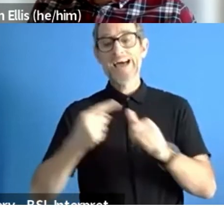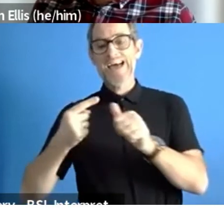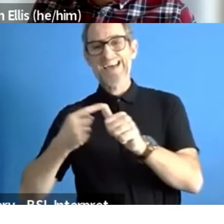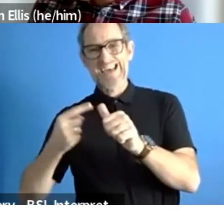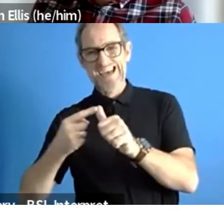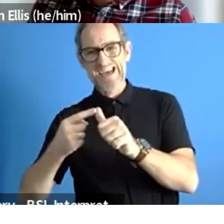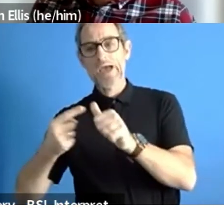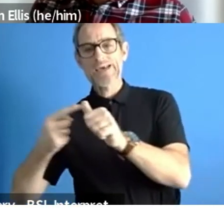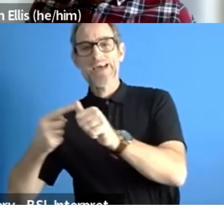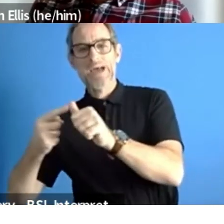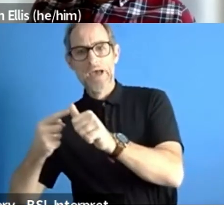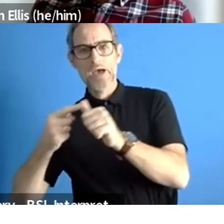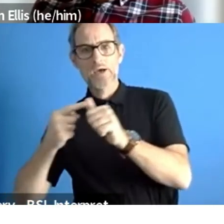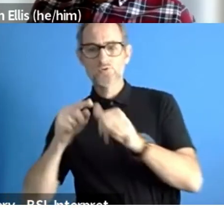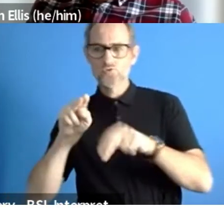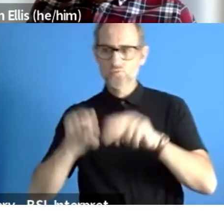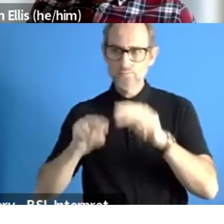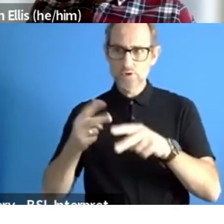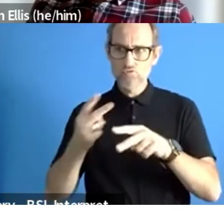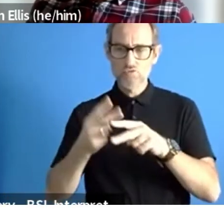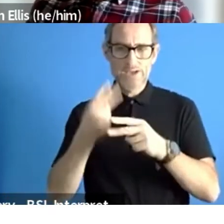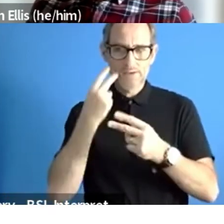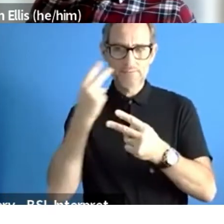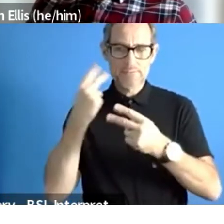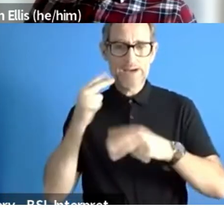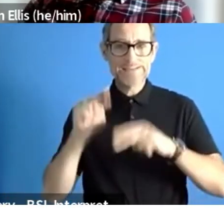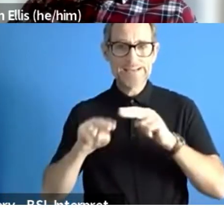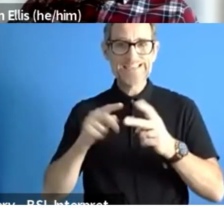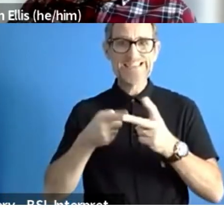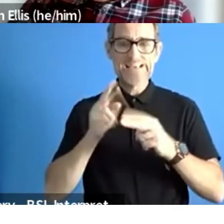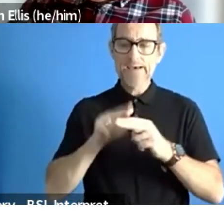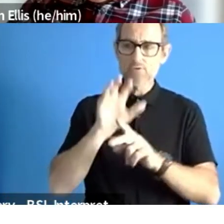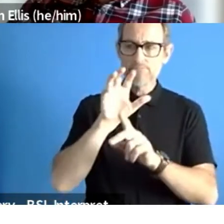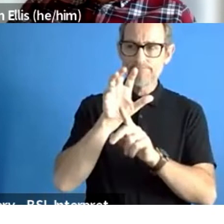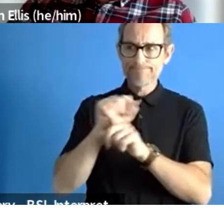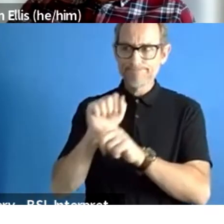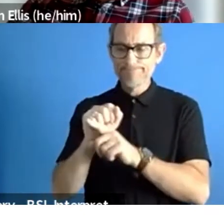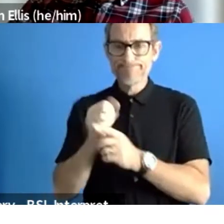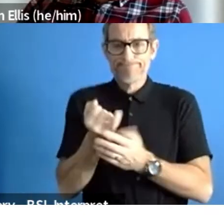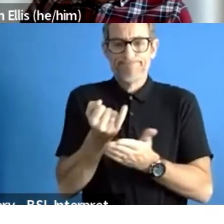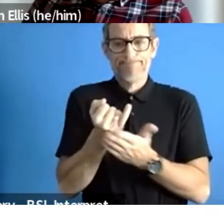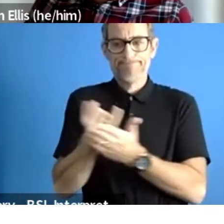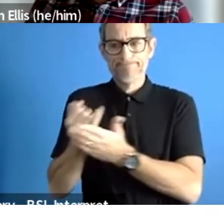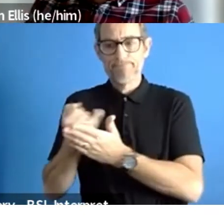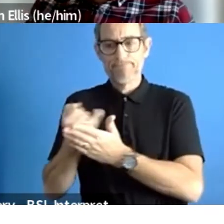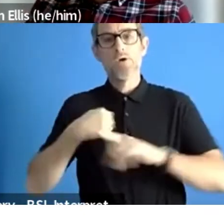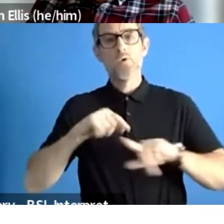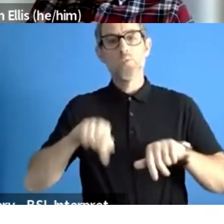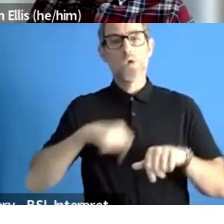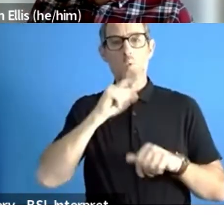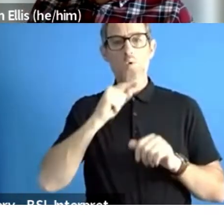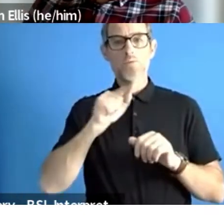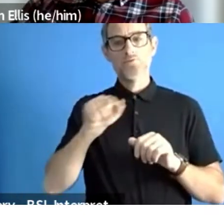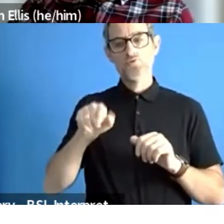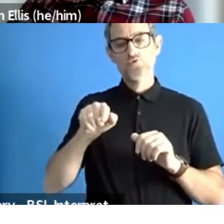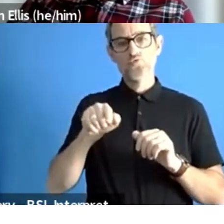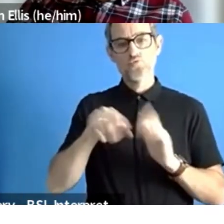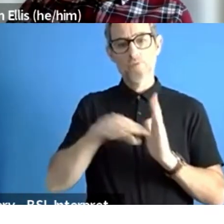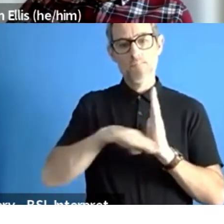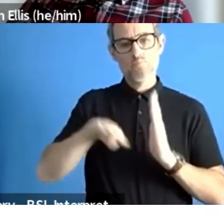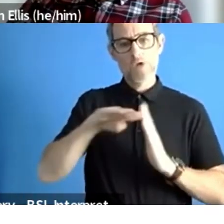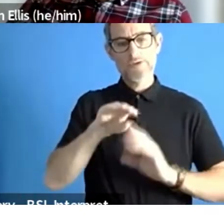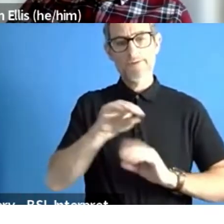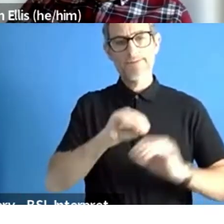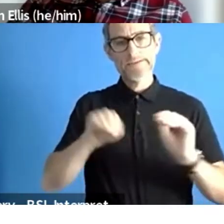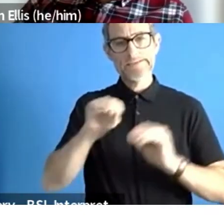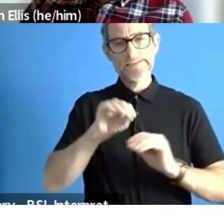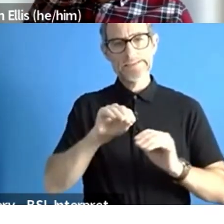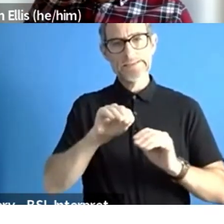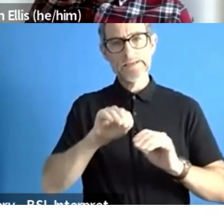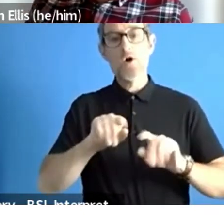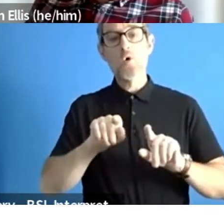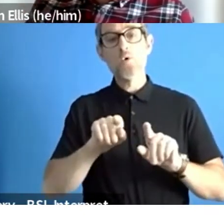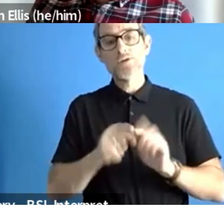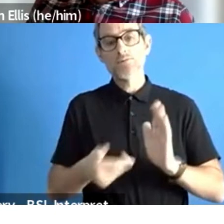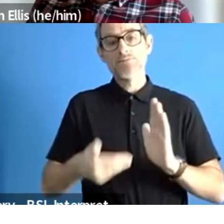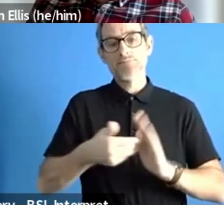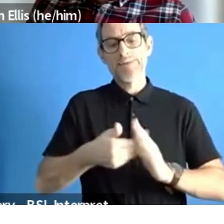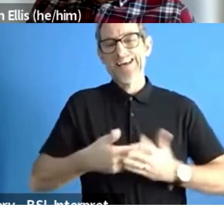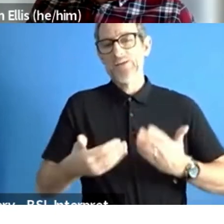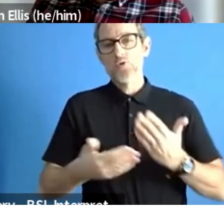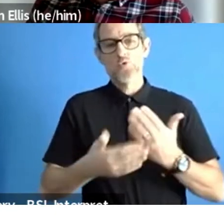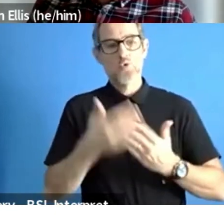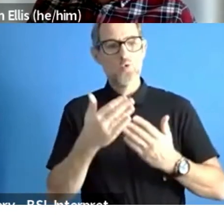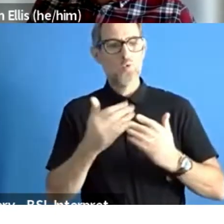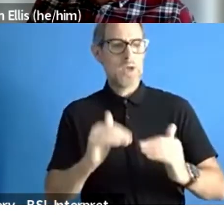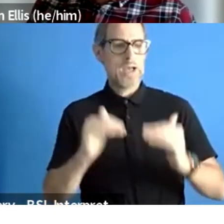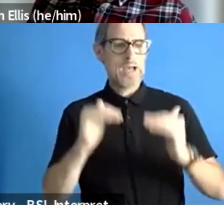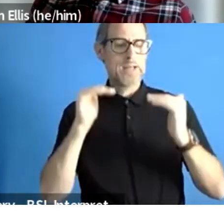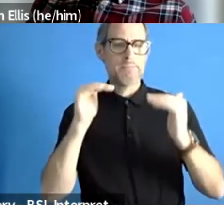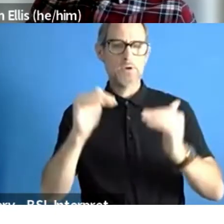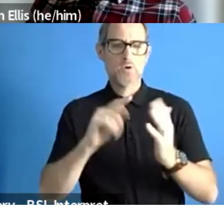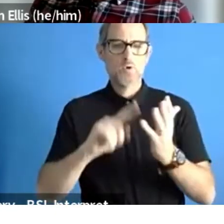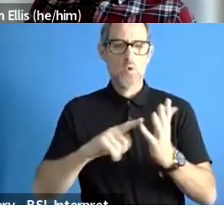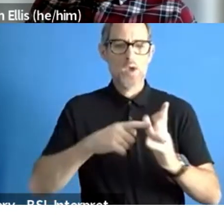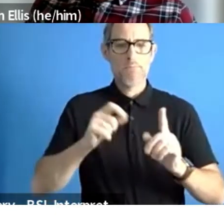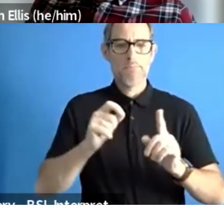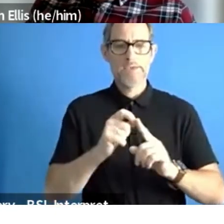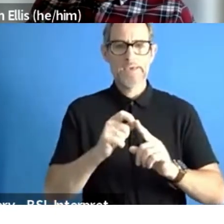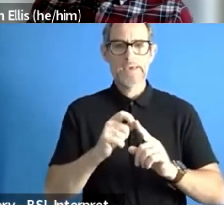pliance once live and if we find any WCAG violations, we would access to